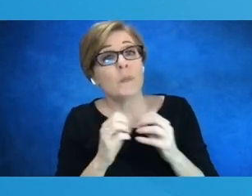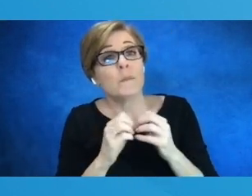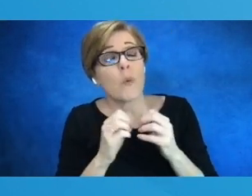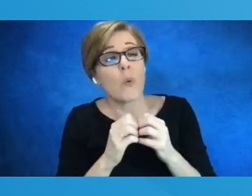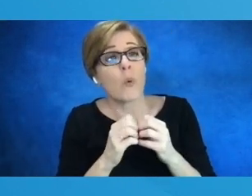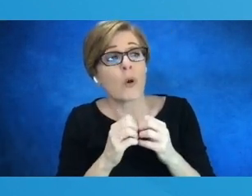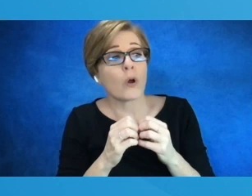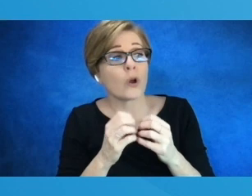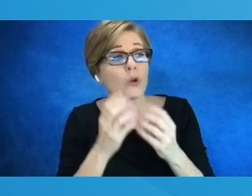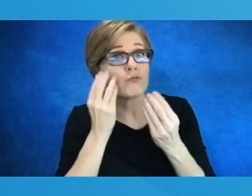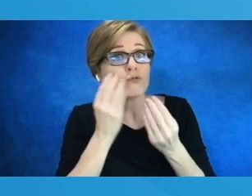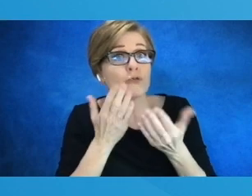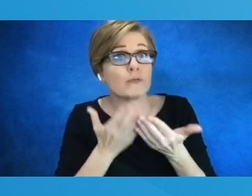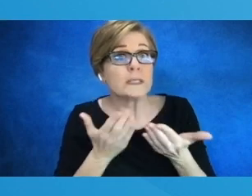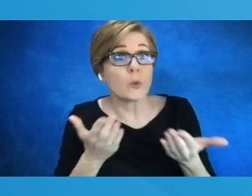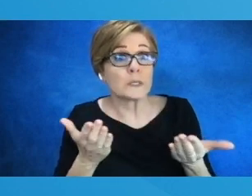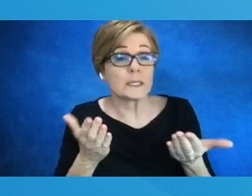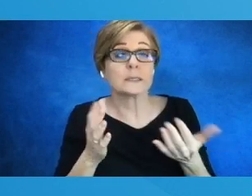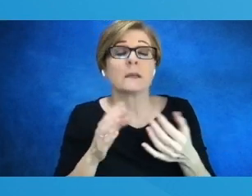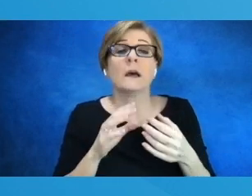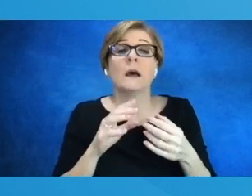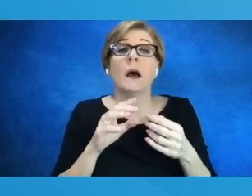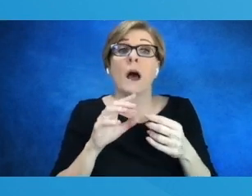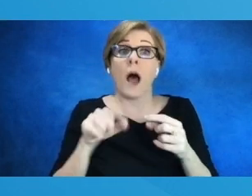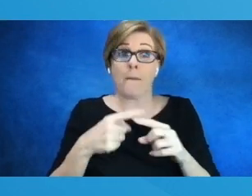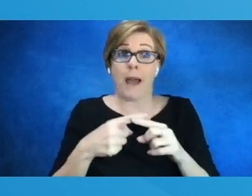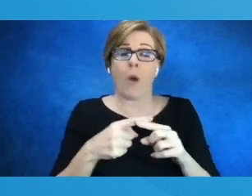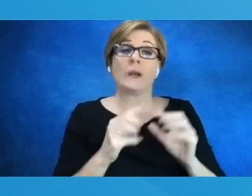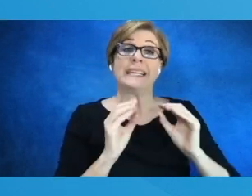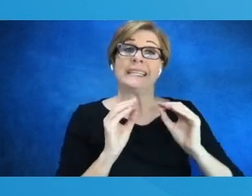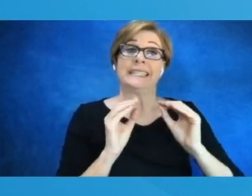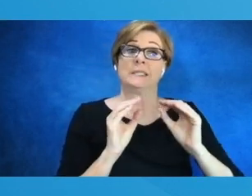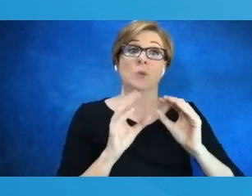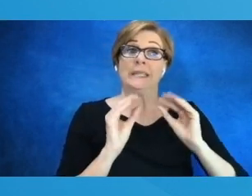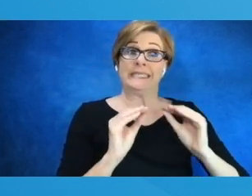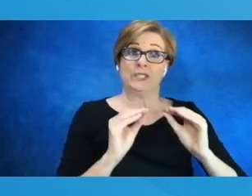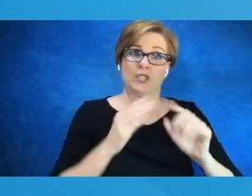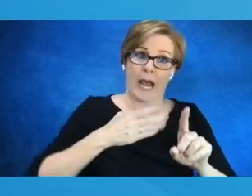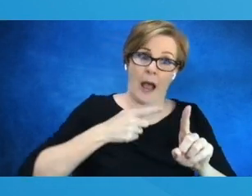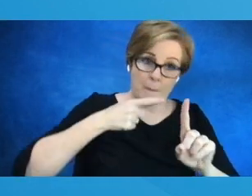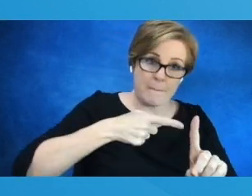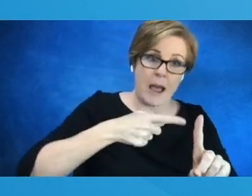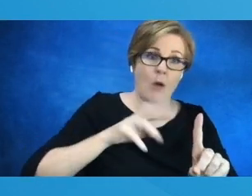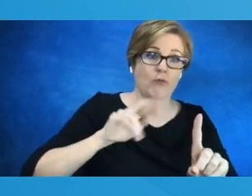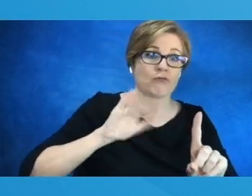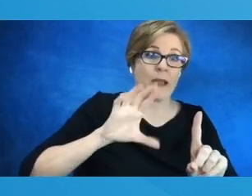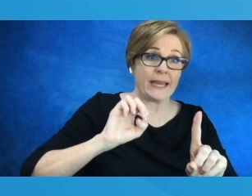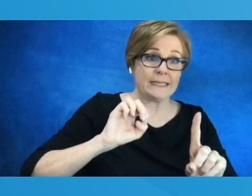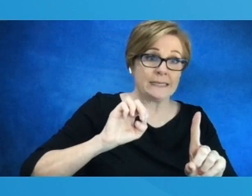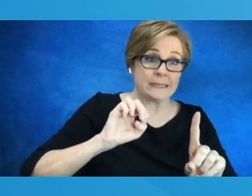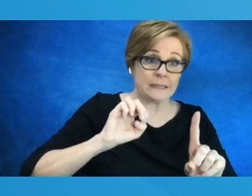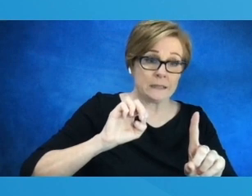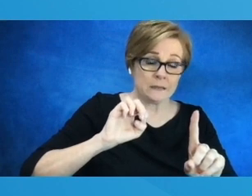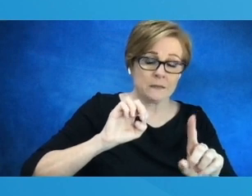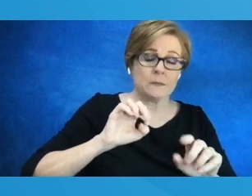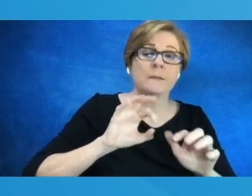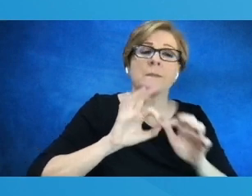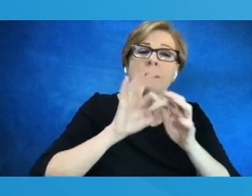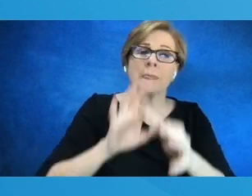teaching about race and the Battle of Gettysburg that I'll ask our moderator to add to the chat.